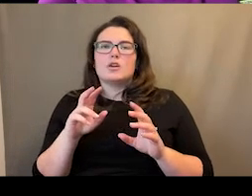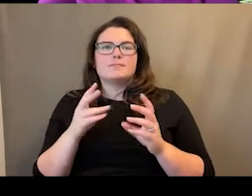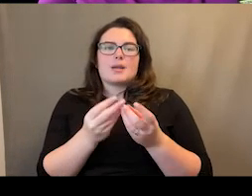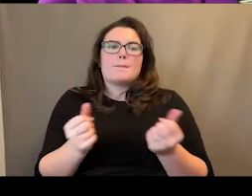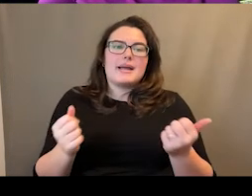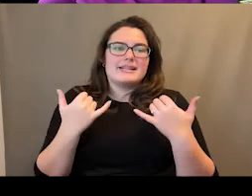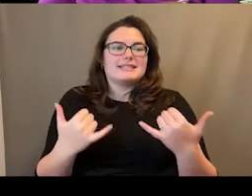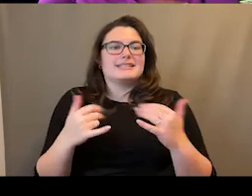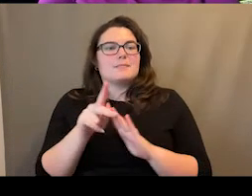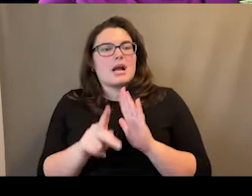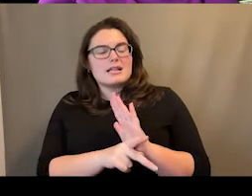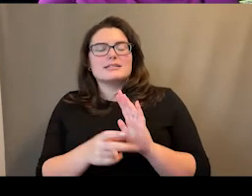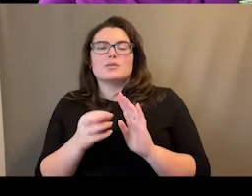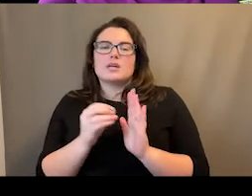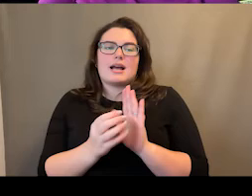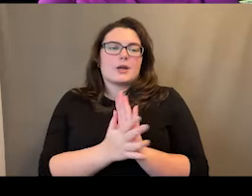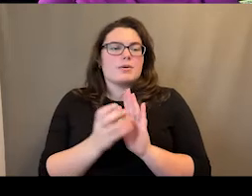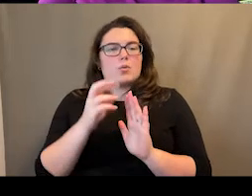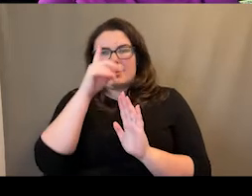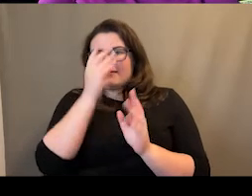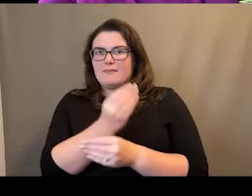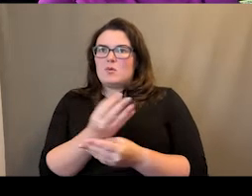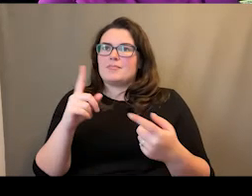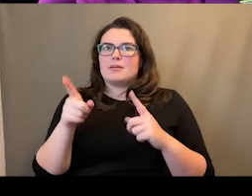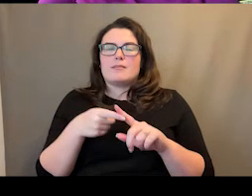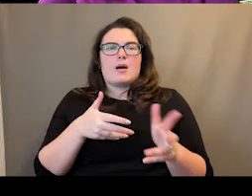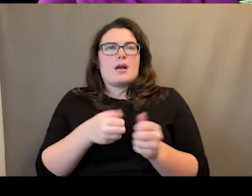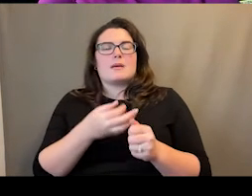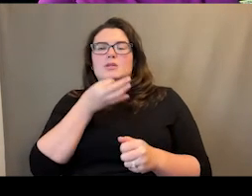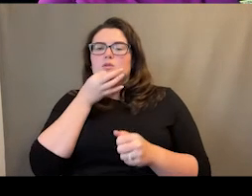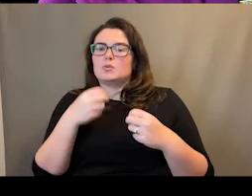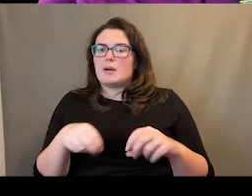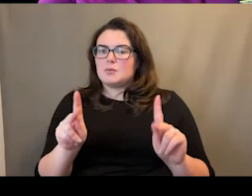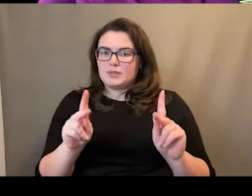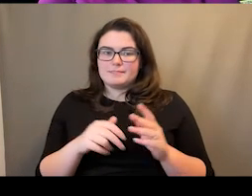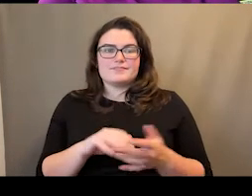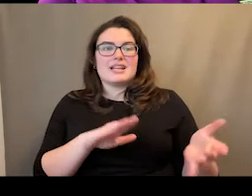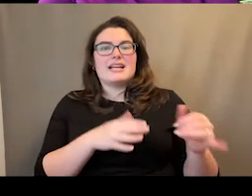the community about upcoming opportunities. Deadline versus target date versus